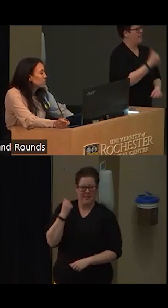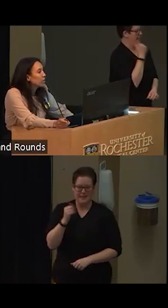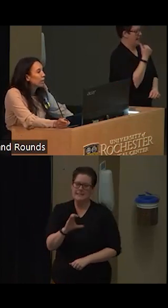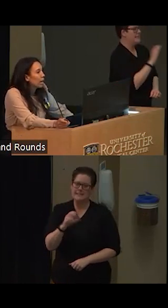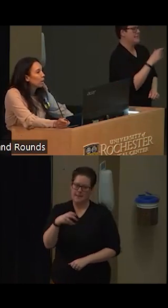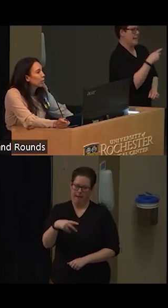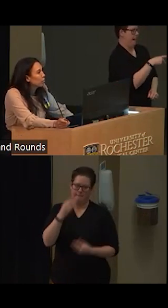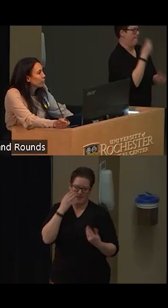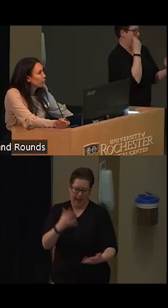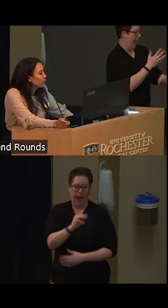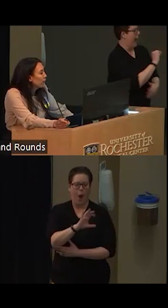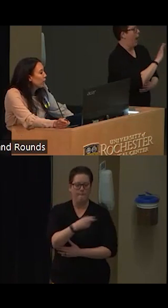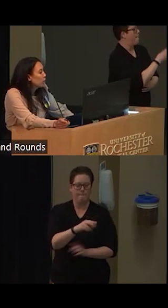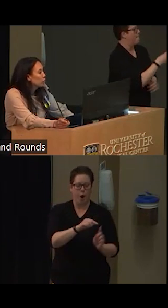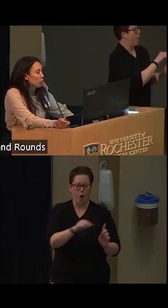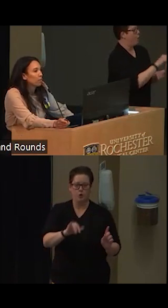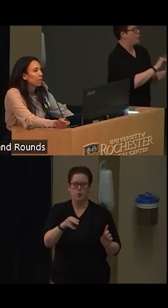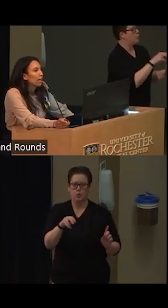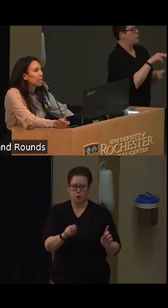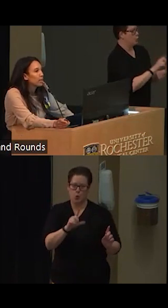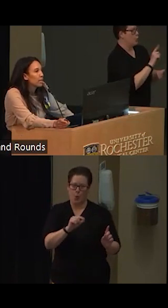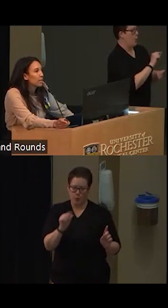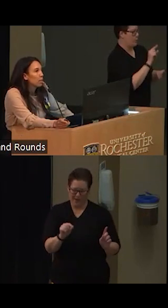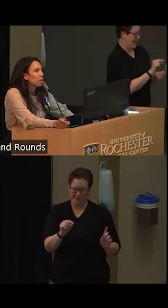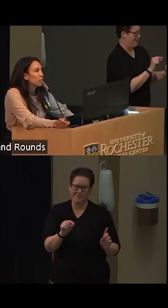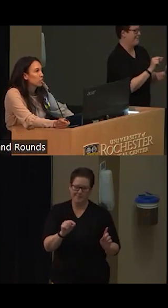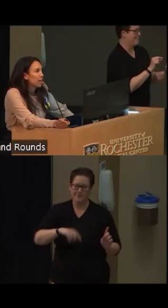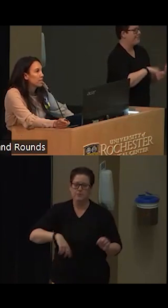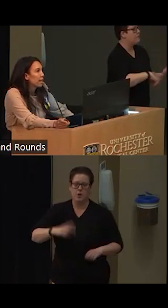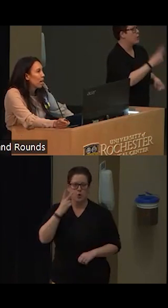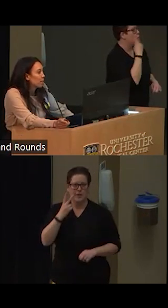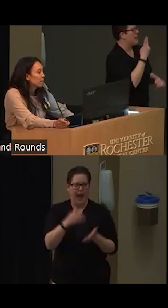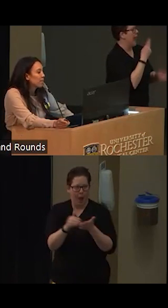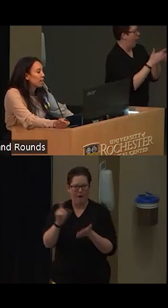this is looking at March through June and you can see the number of restraints that happen in